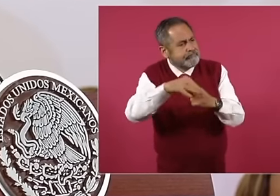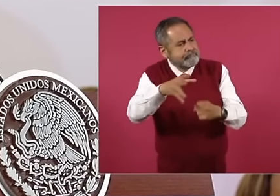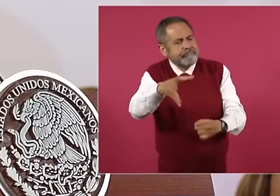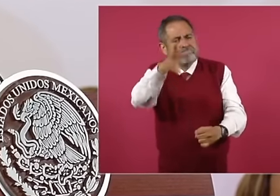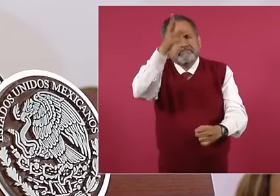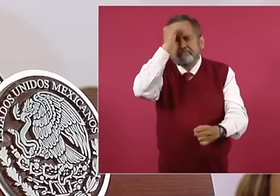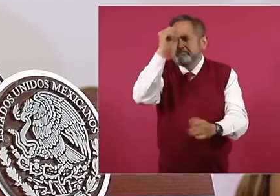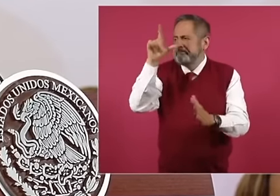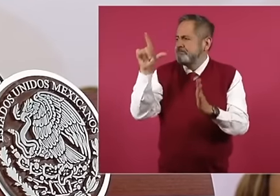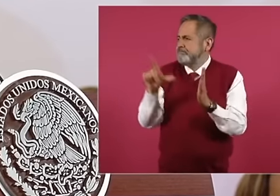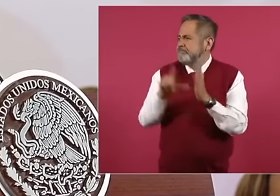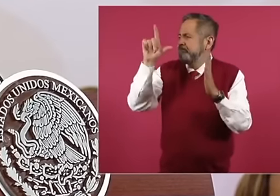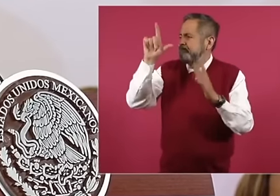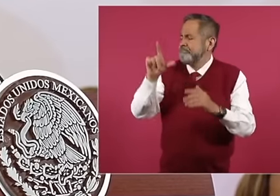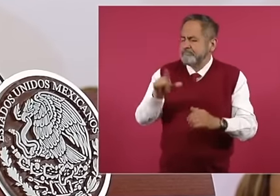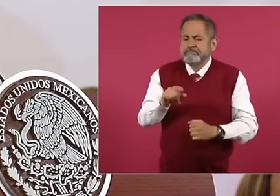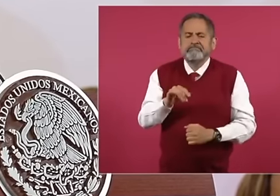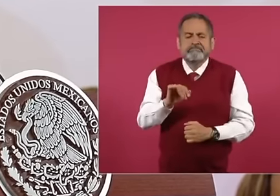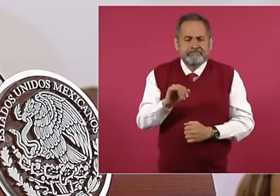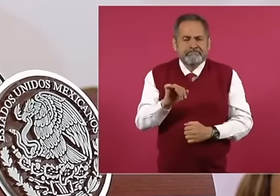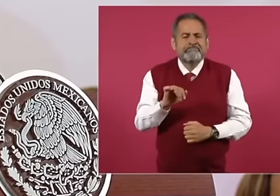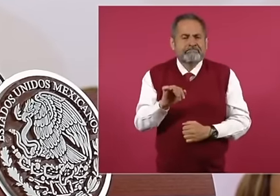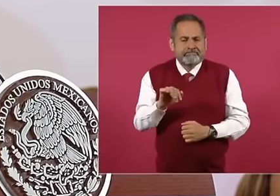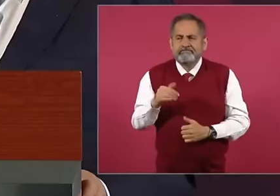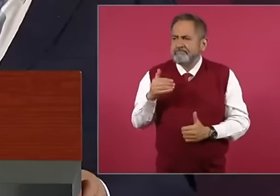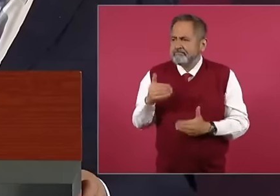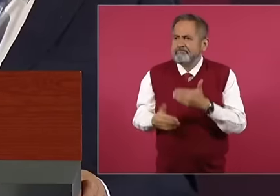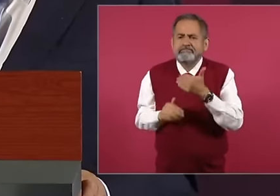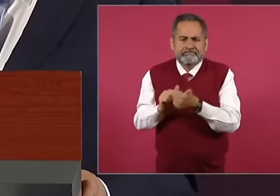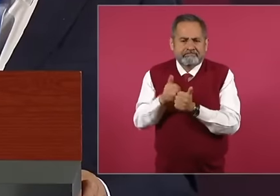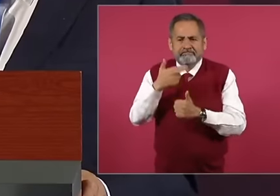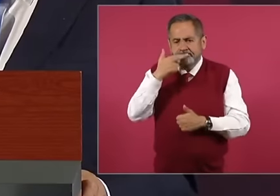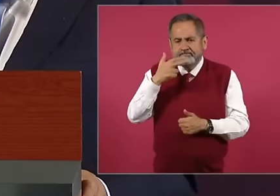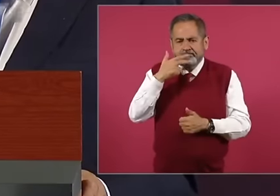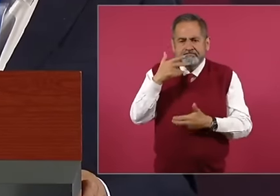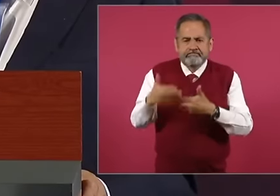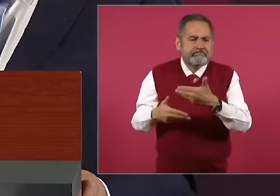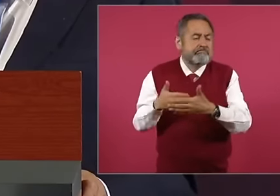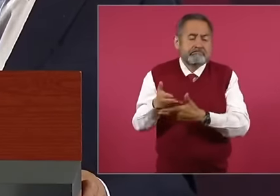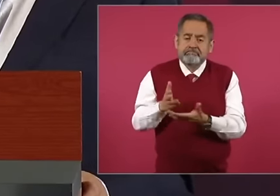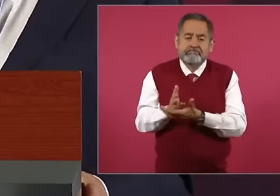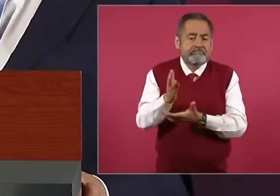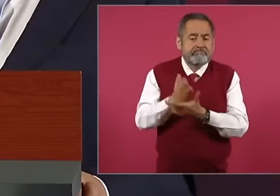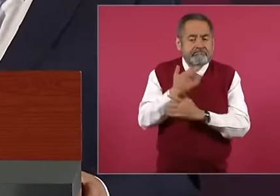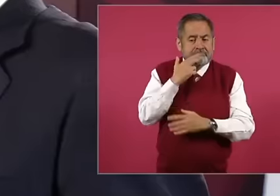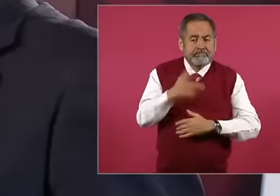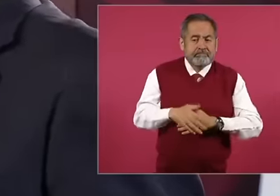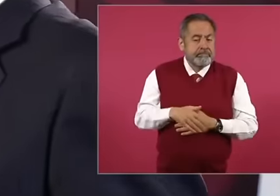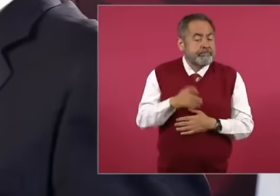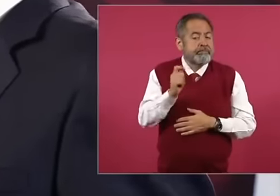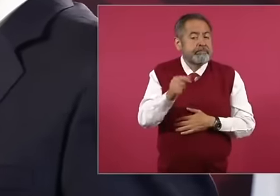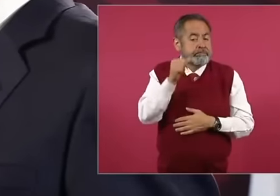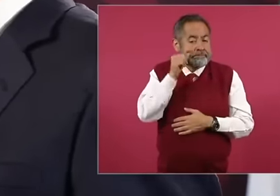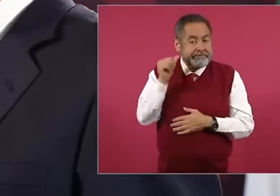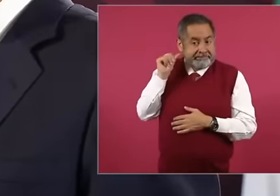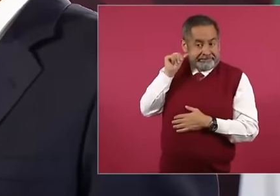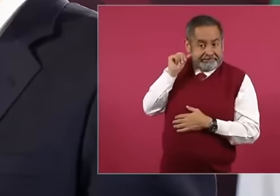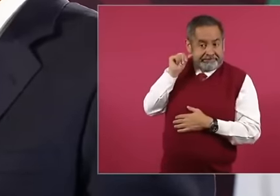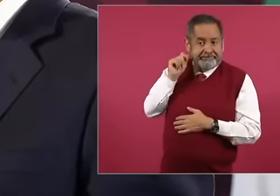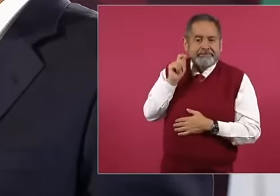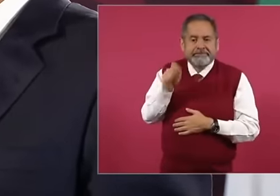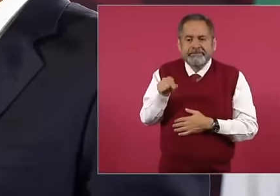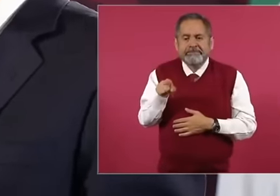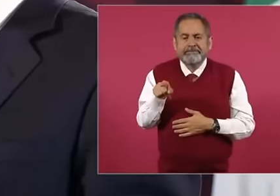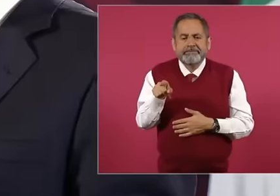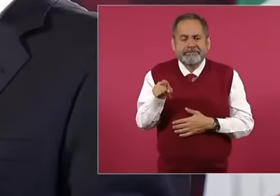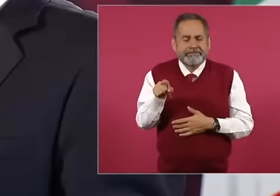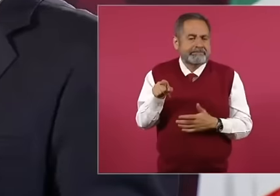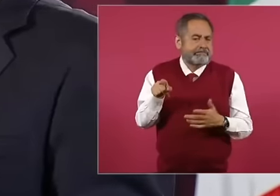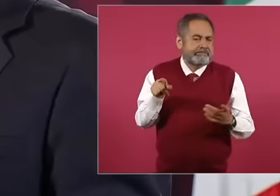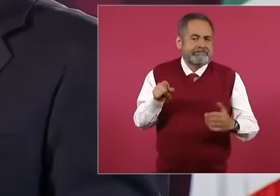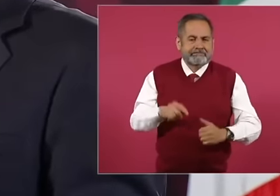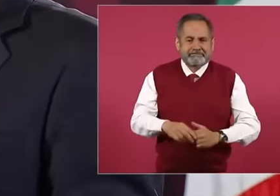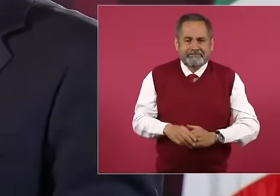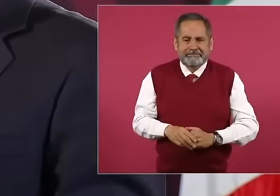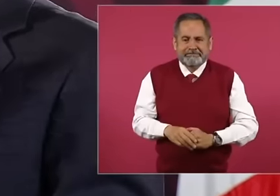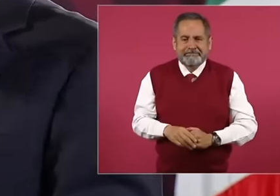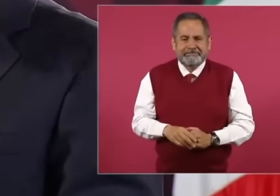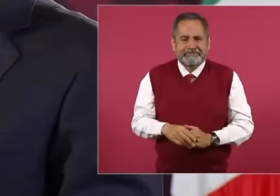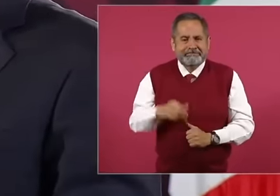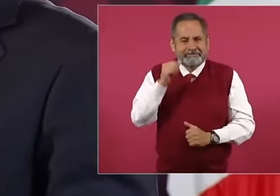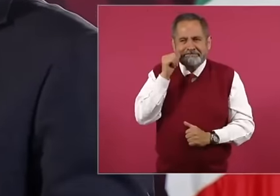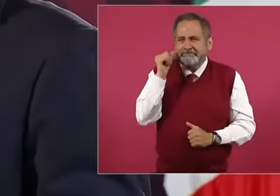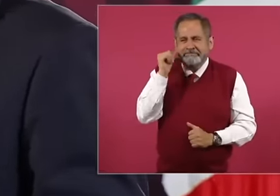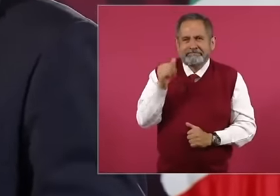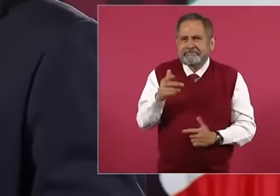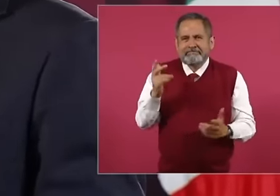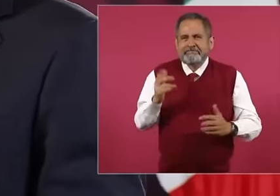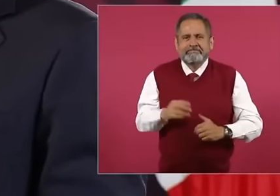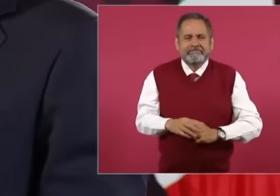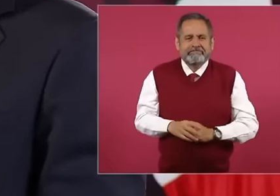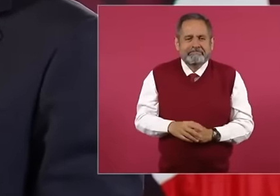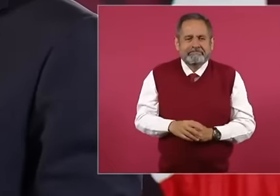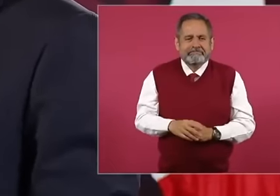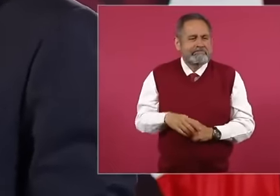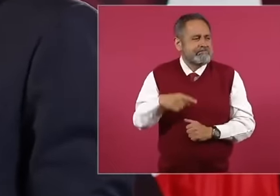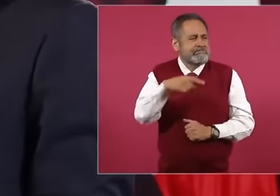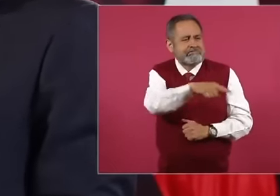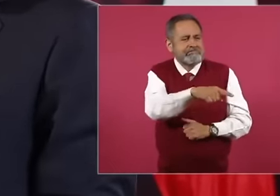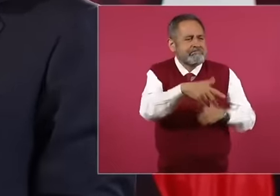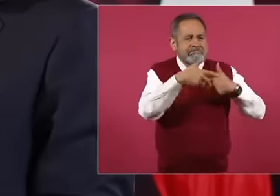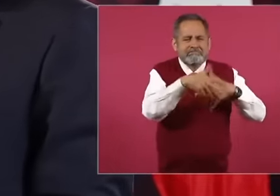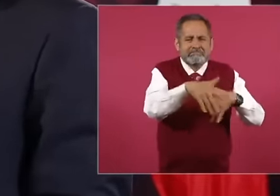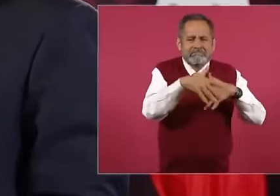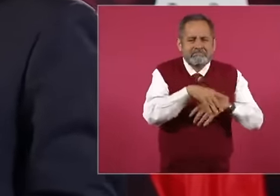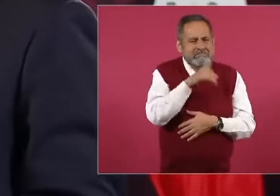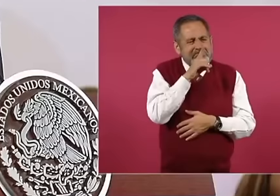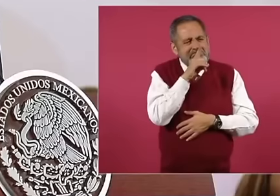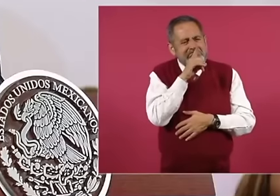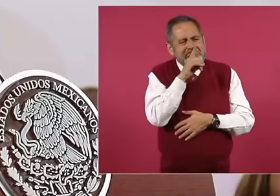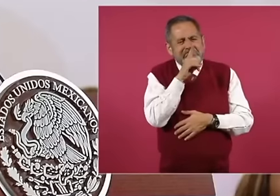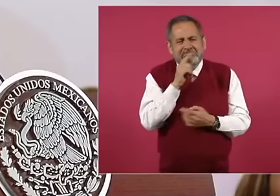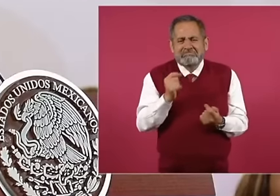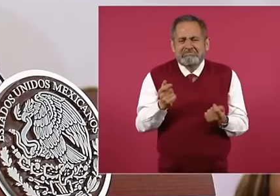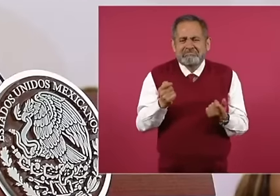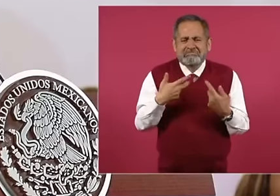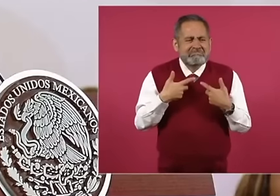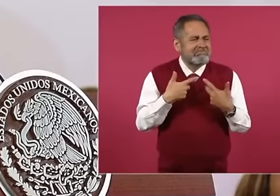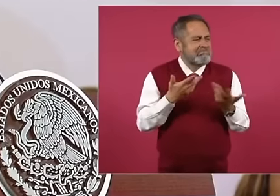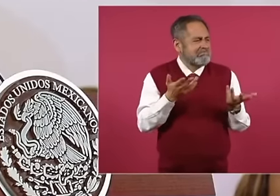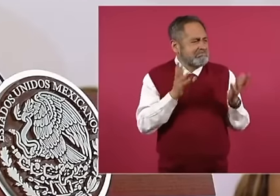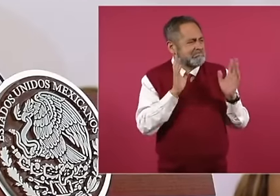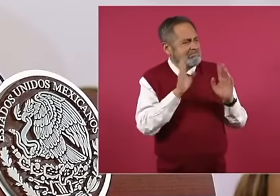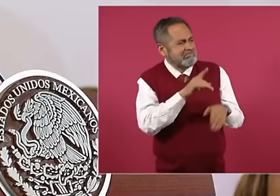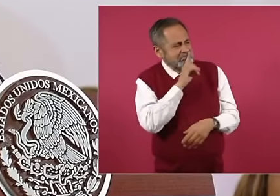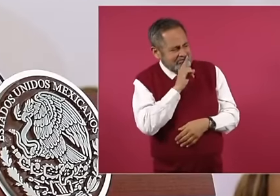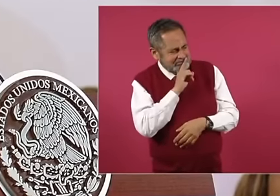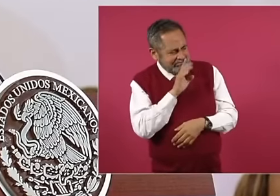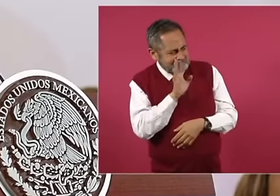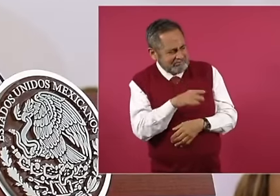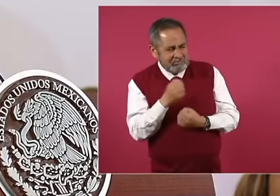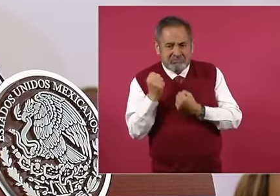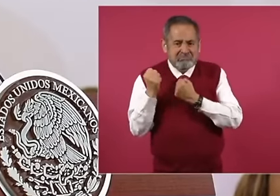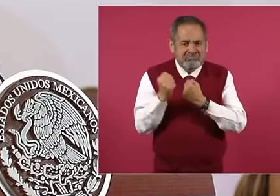, but progress is already being made yesterday because this Now that the